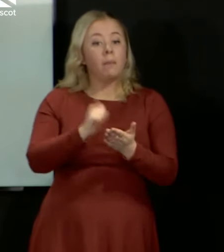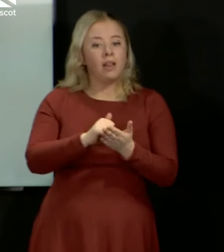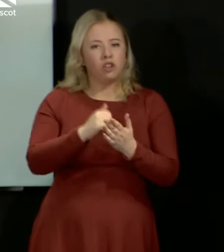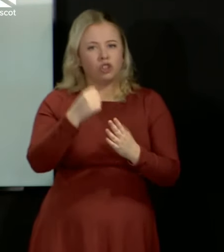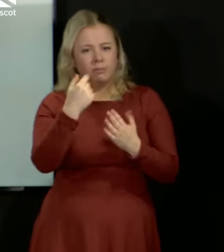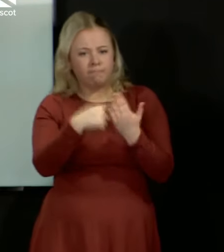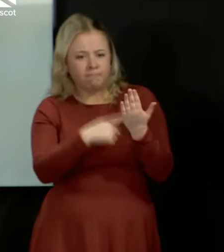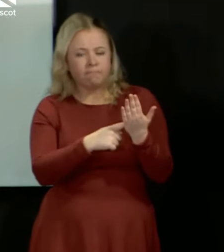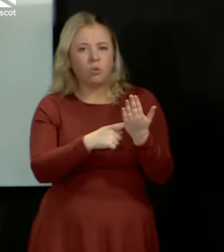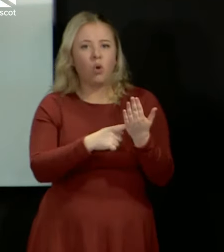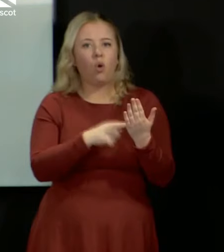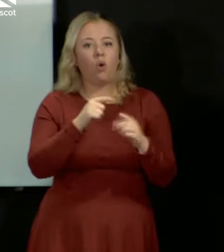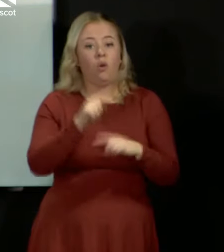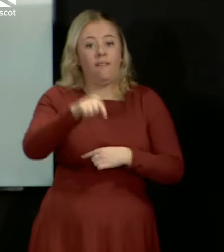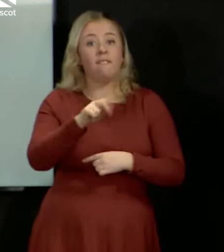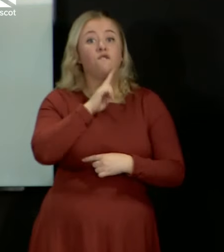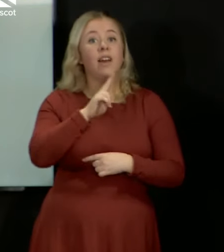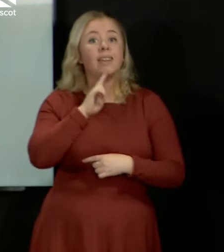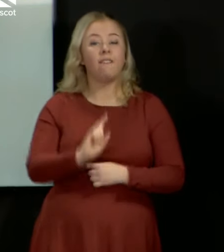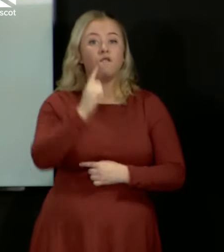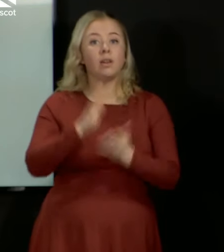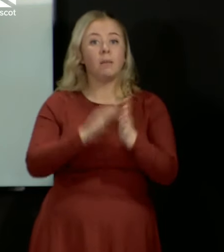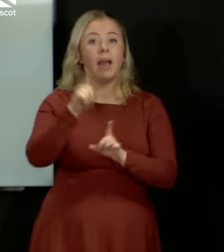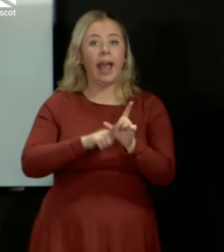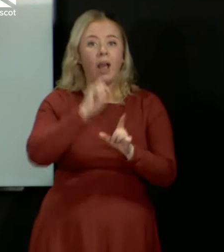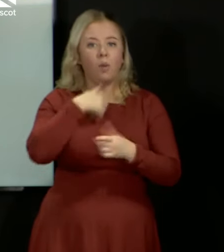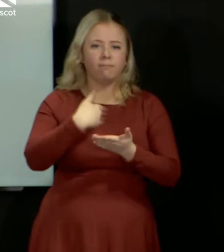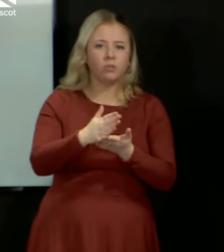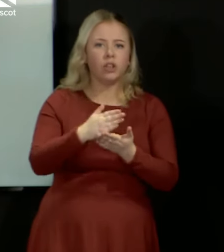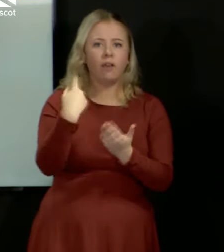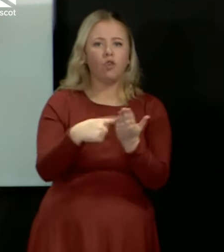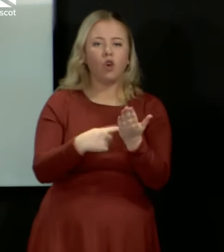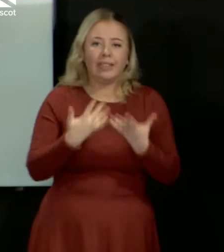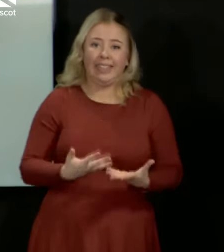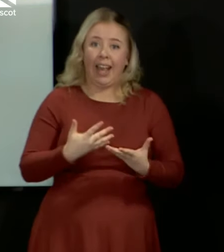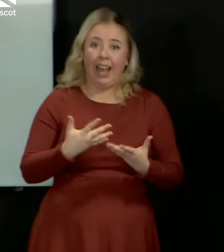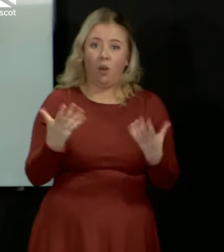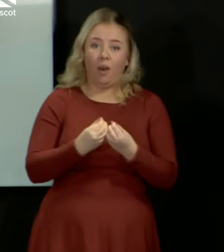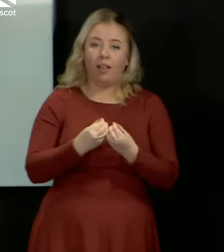1 May we will share the rules today with our trade union partners for